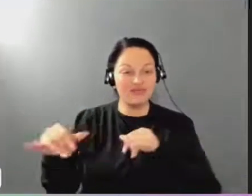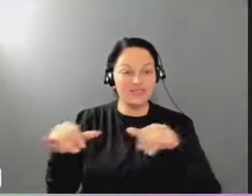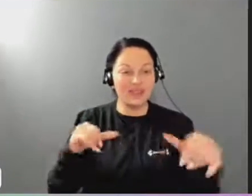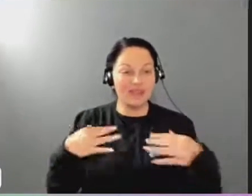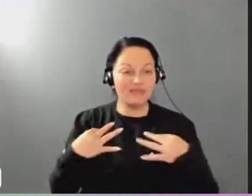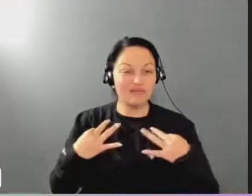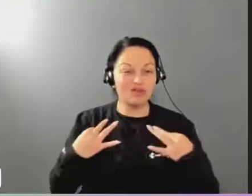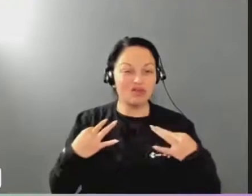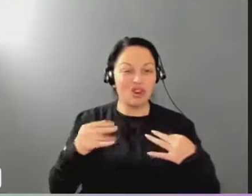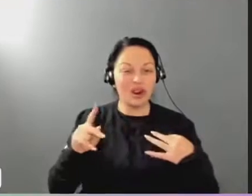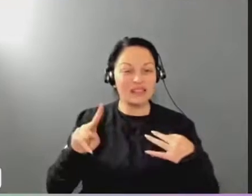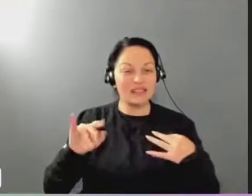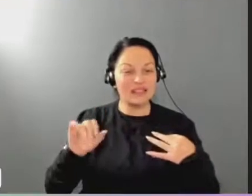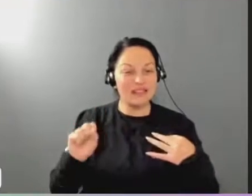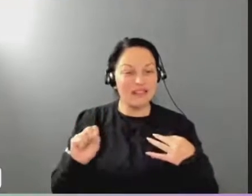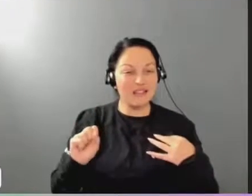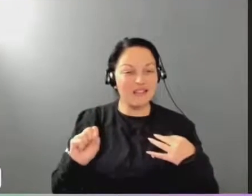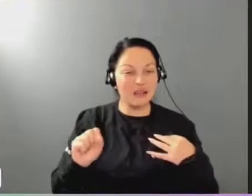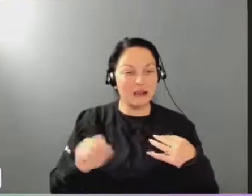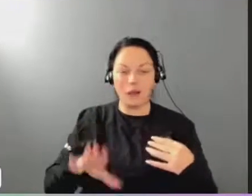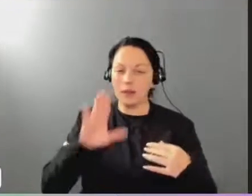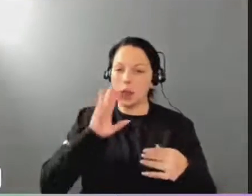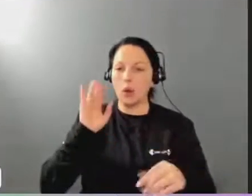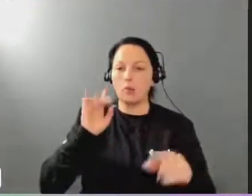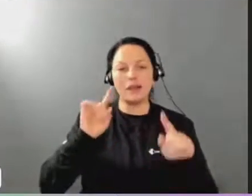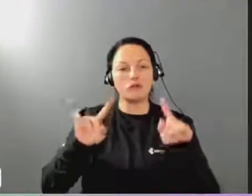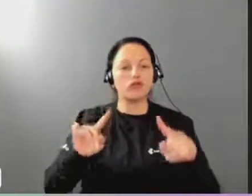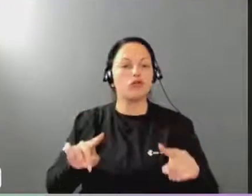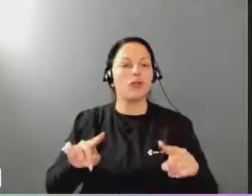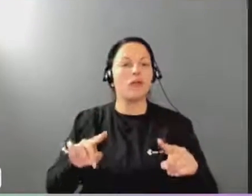on him. When somebody asked could they get his purple